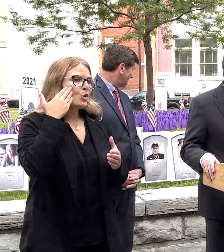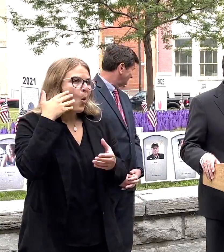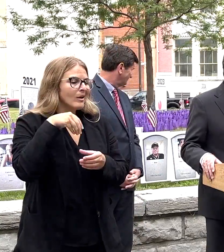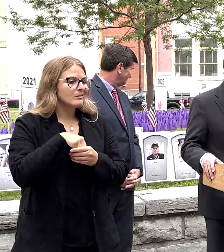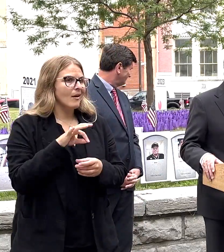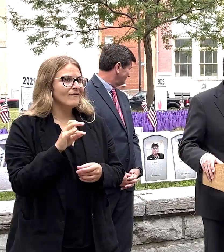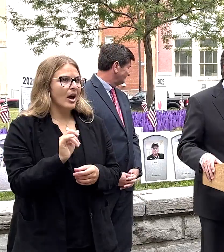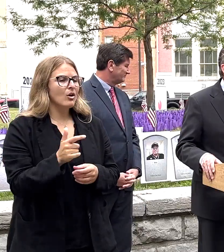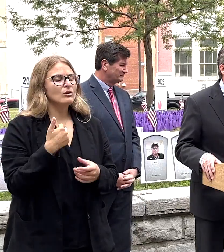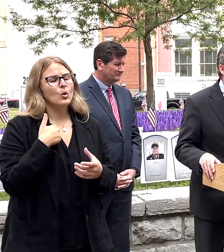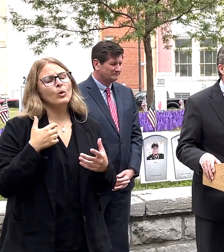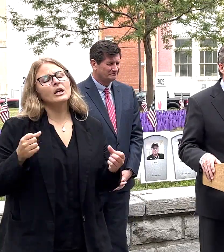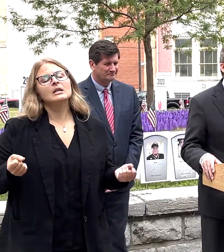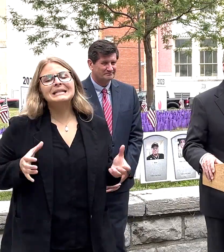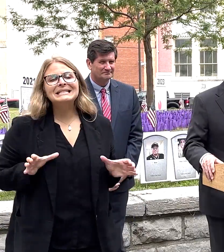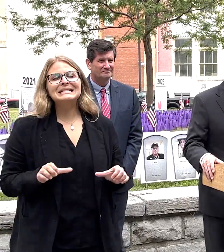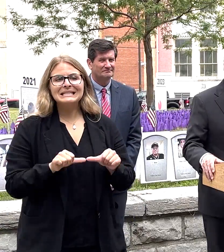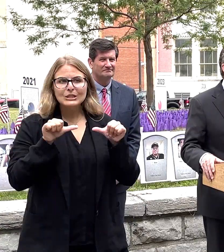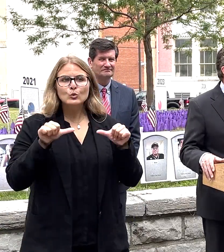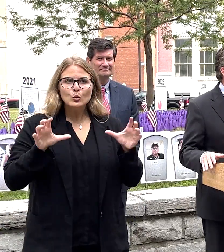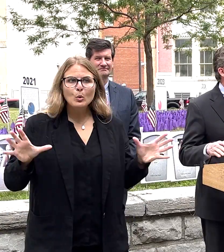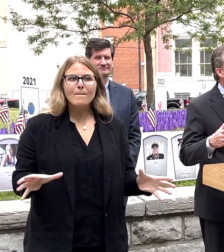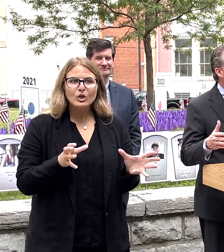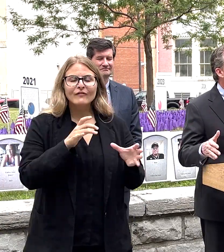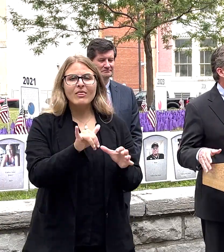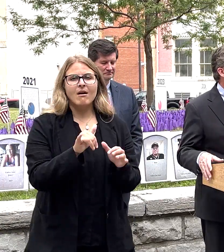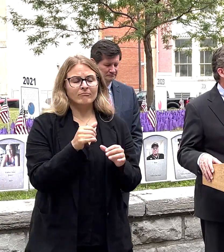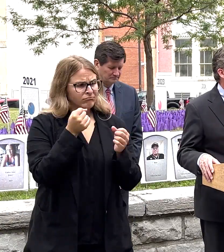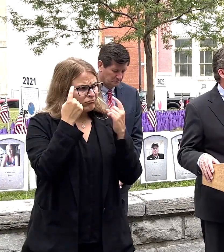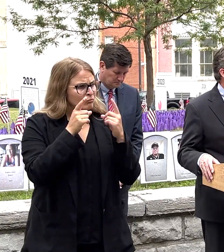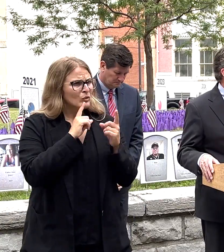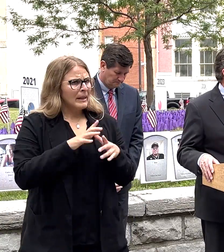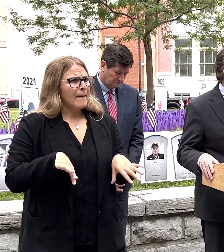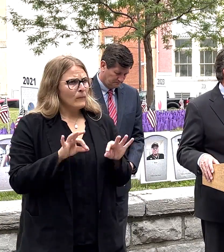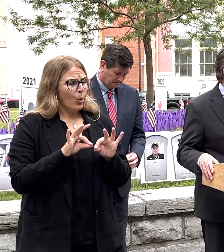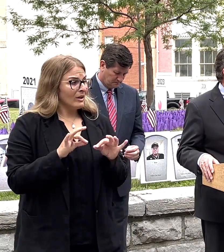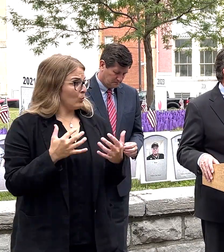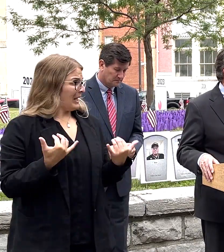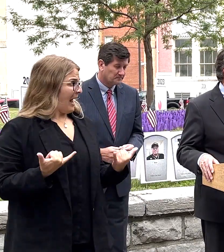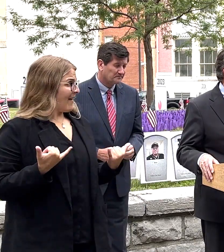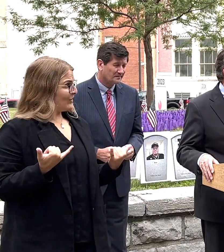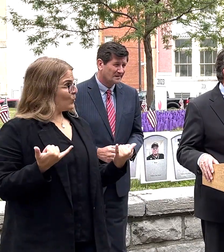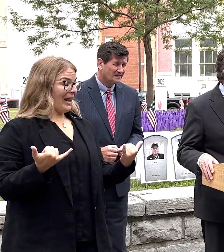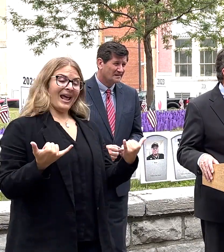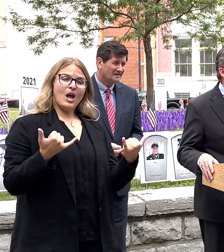We're going to continue to push, because while it's really important that we have days like today and we recognize the victims,